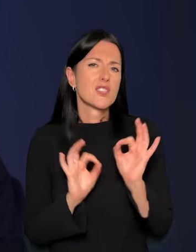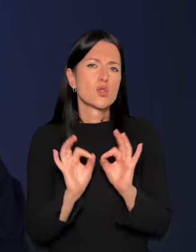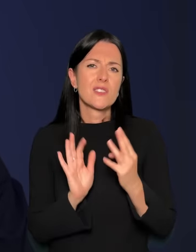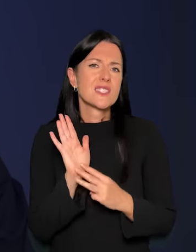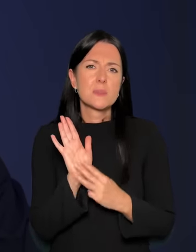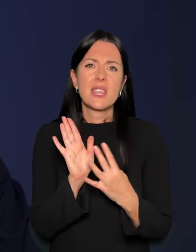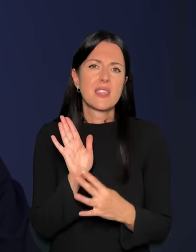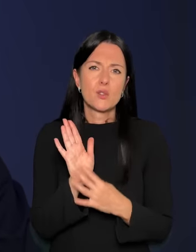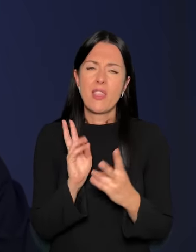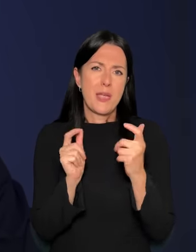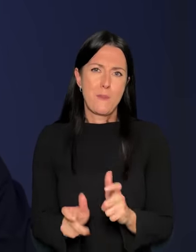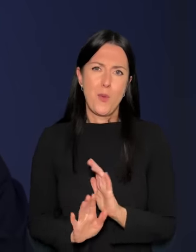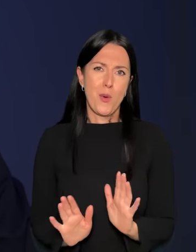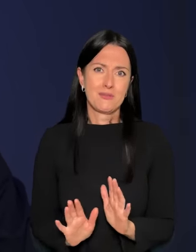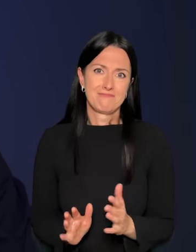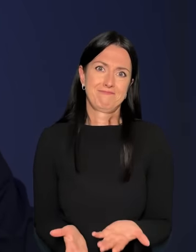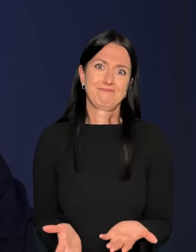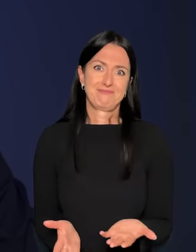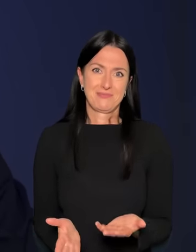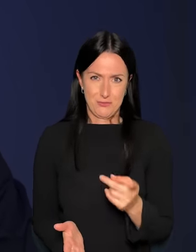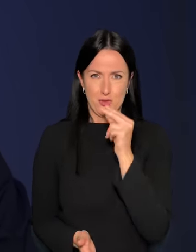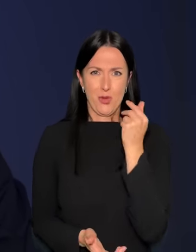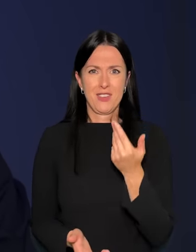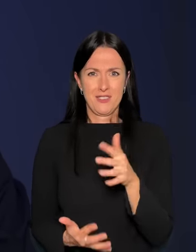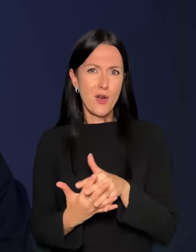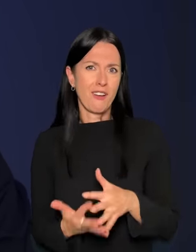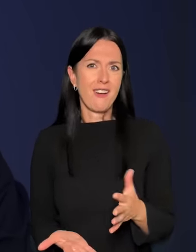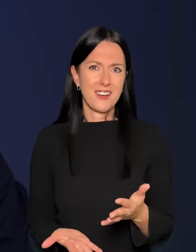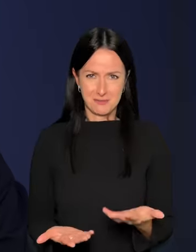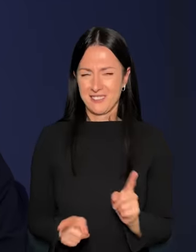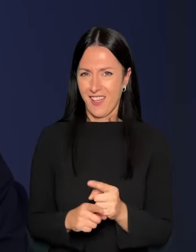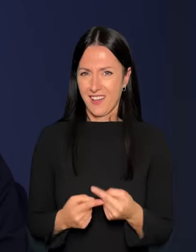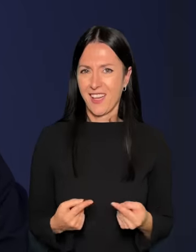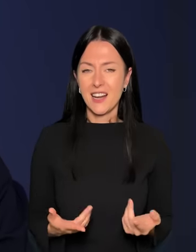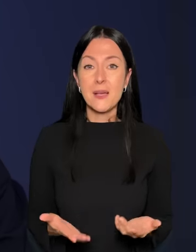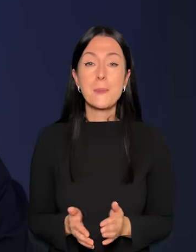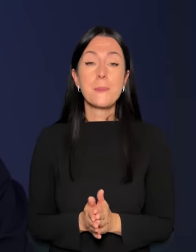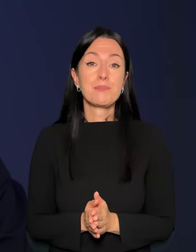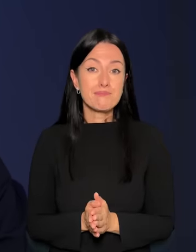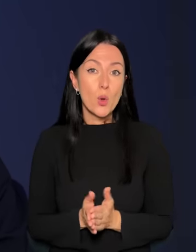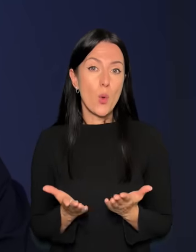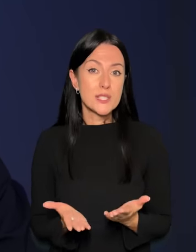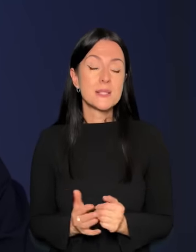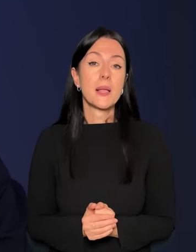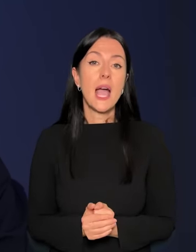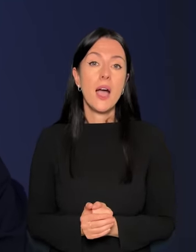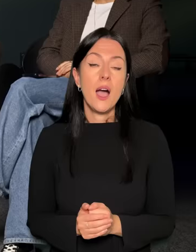80-90 percent will also disagree, like, "You're a man, you've been to war, etc.",